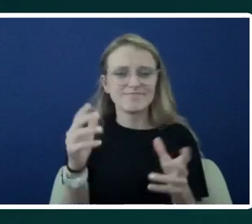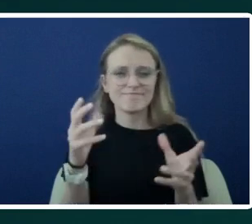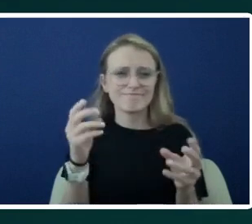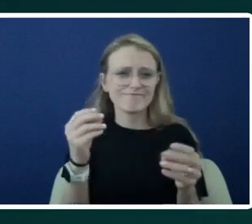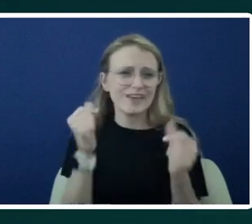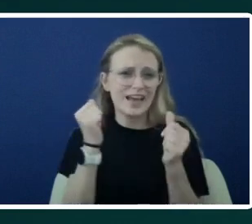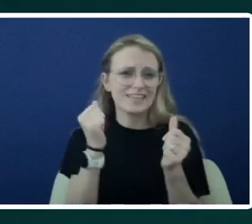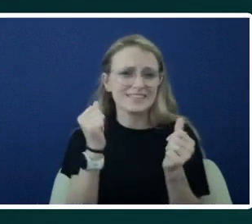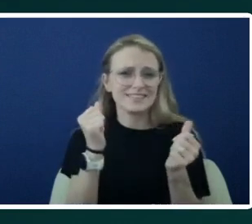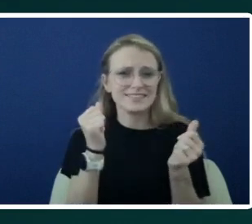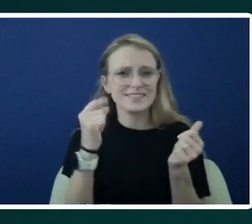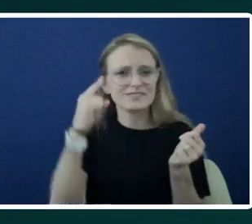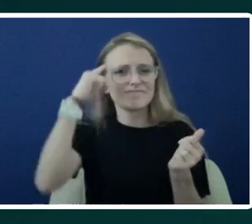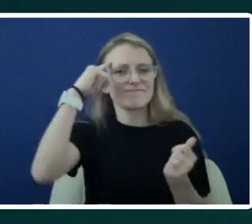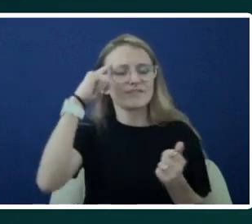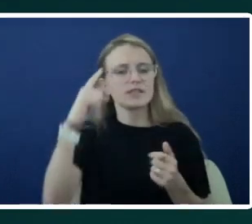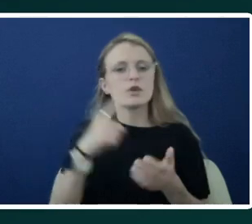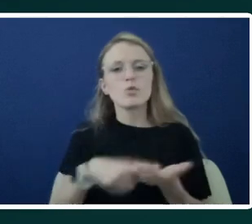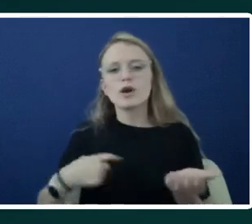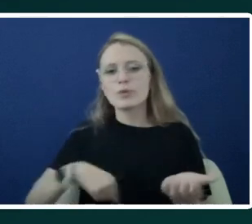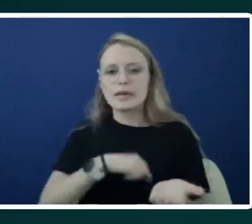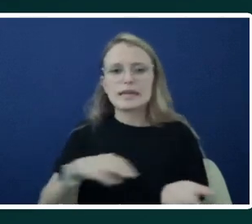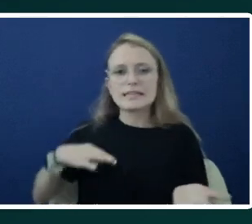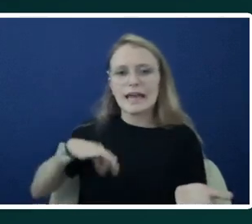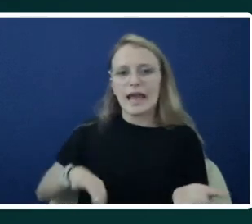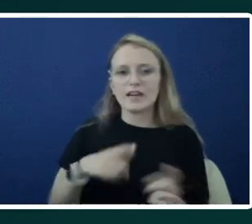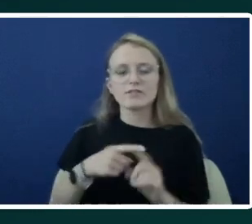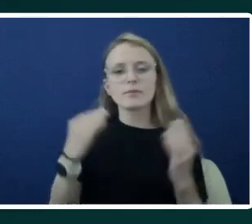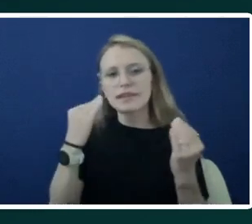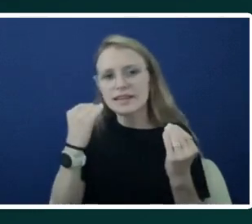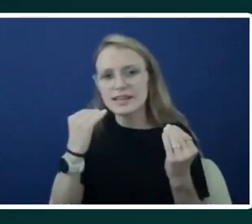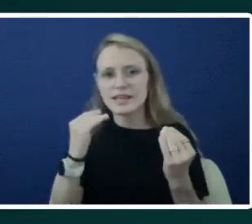gain from thinking about our communities as part of making history together? So,